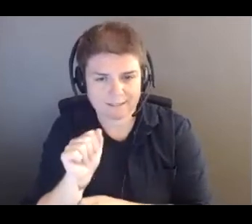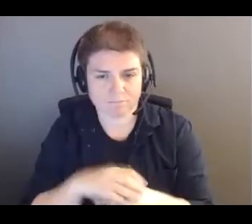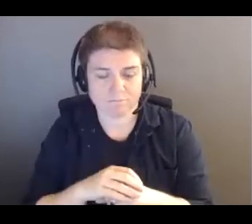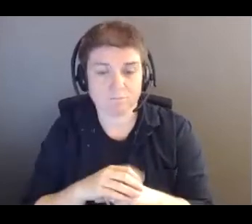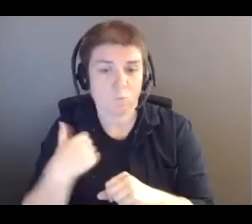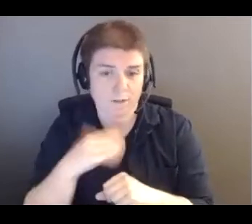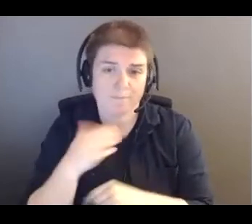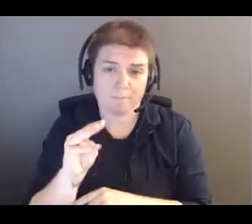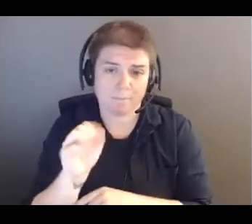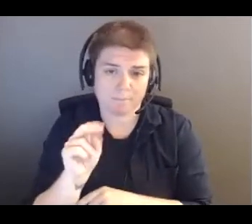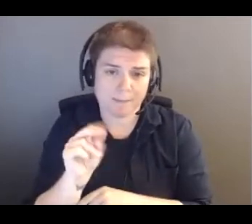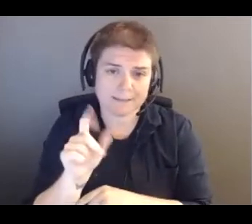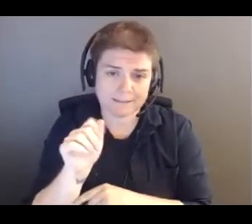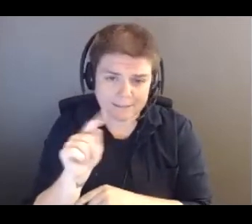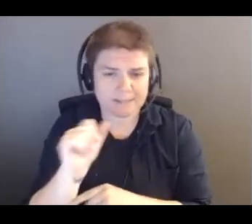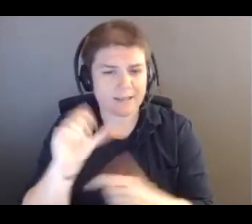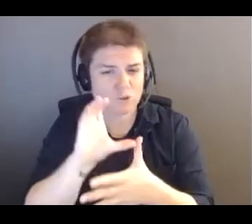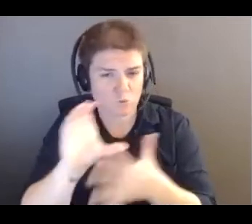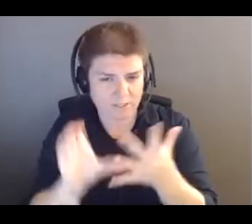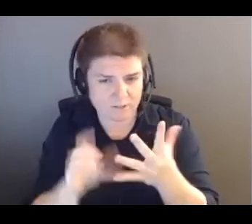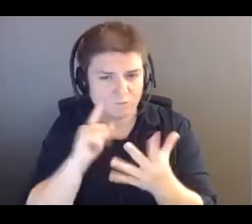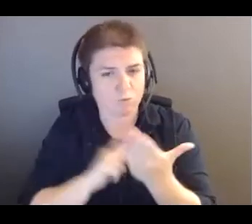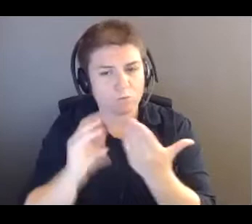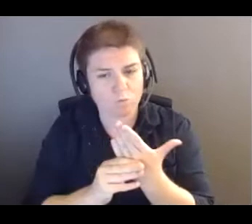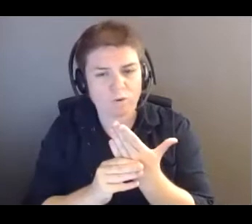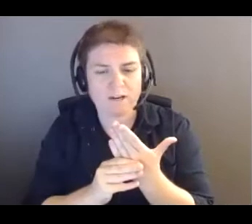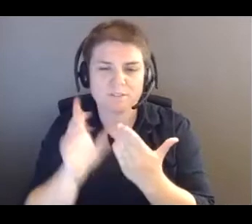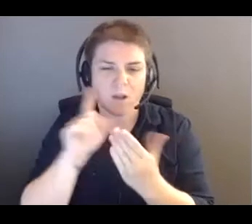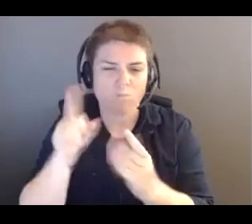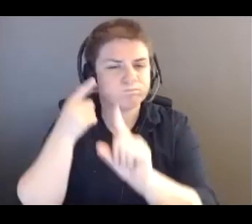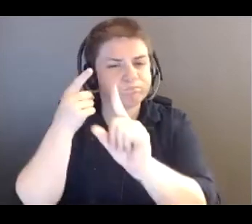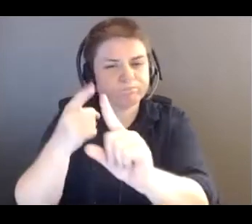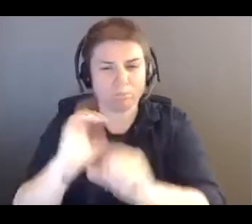and the criteria of our programs, we strive to approach our work in all aspects of the